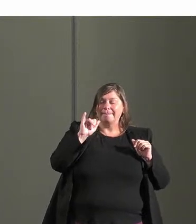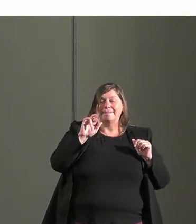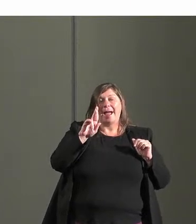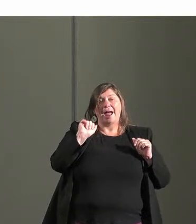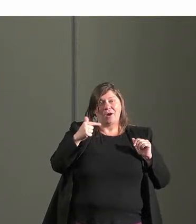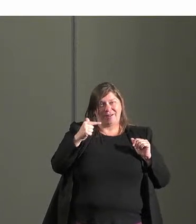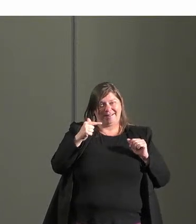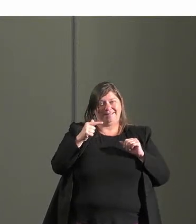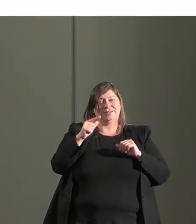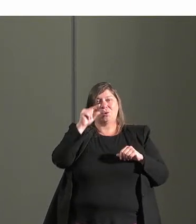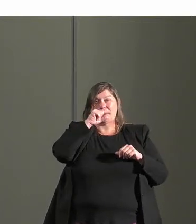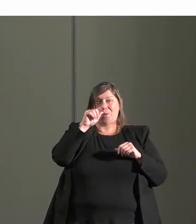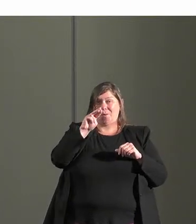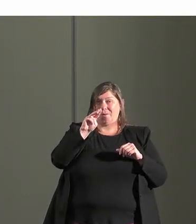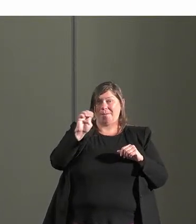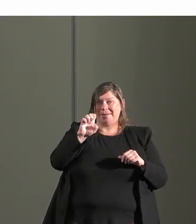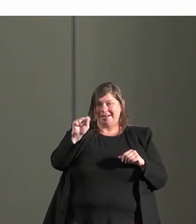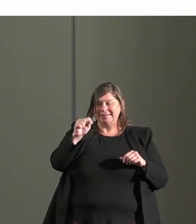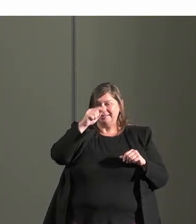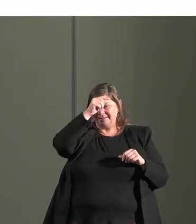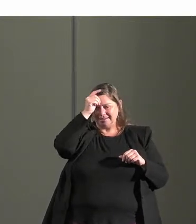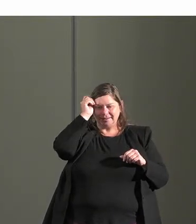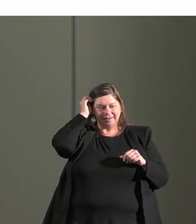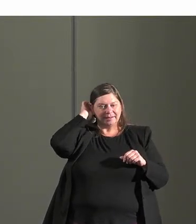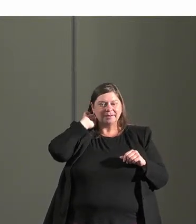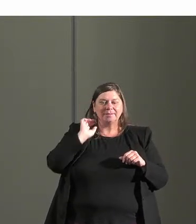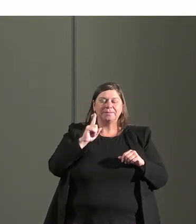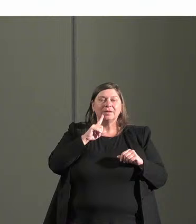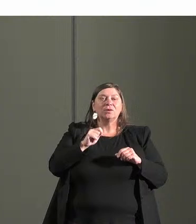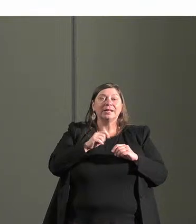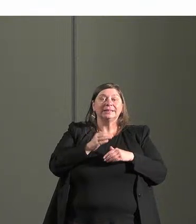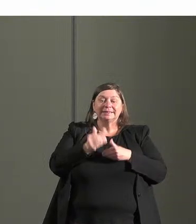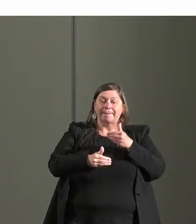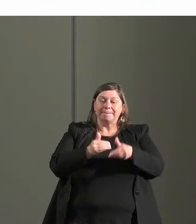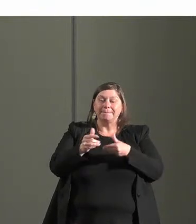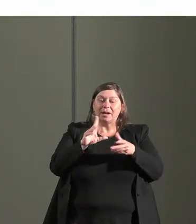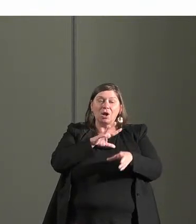speakers represented together. Go checkout tile pairing and